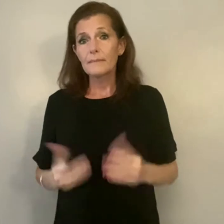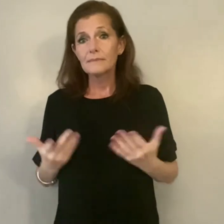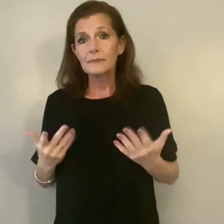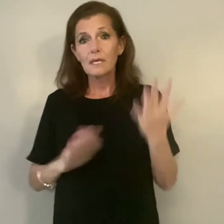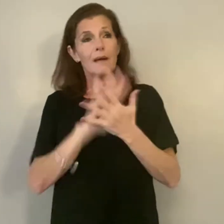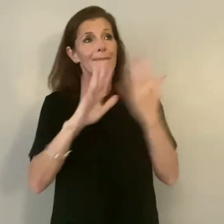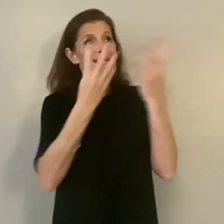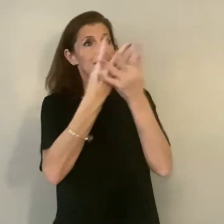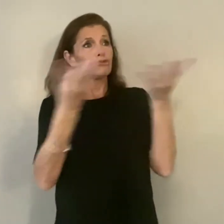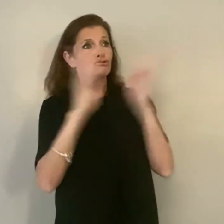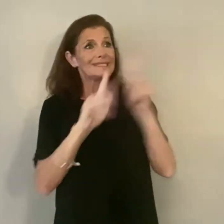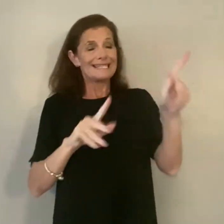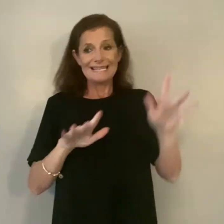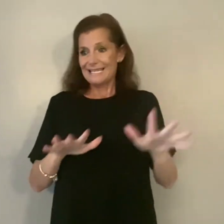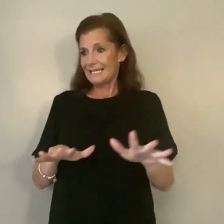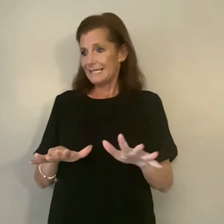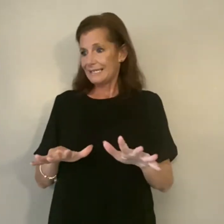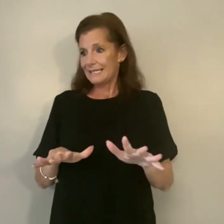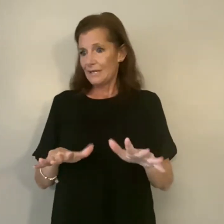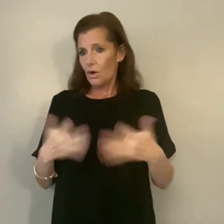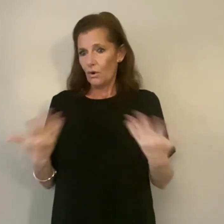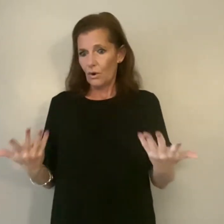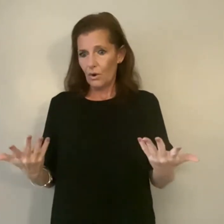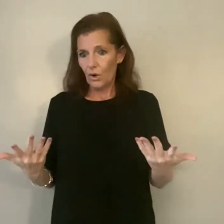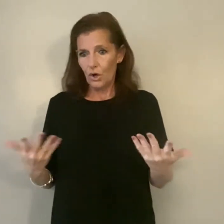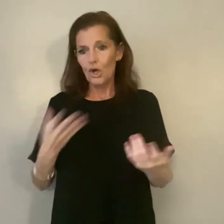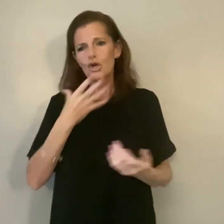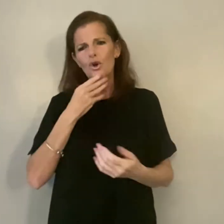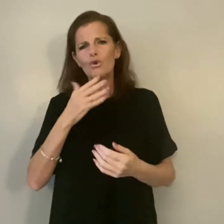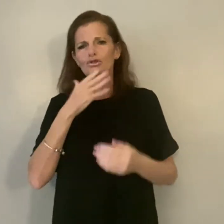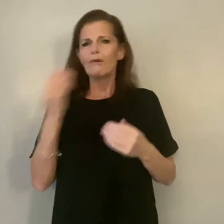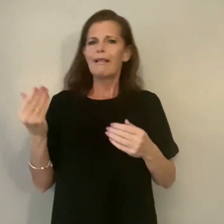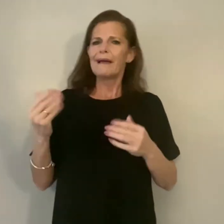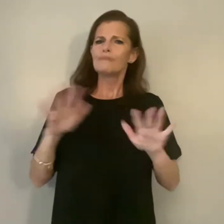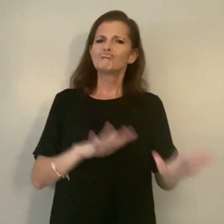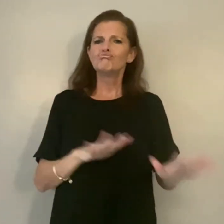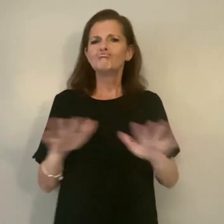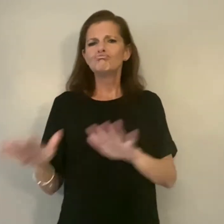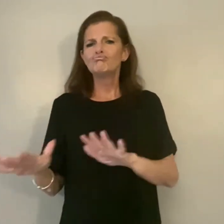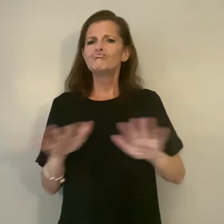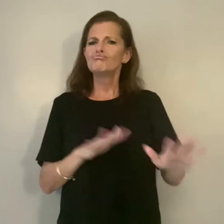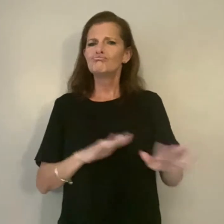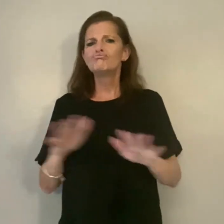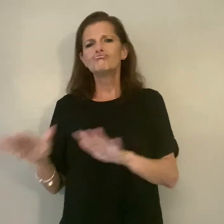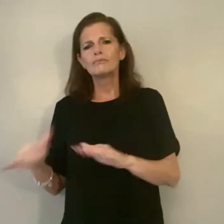And so the trustees find themselves in this unusual position of normally steering an oil tanker